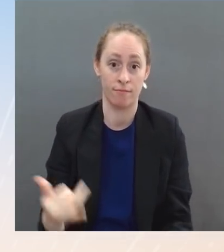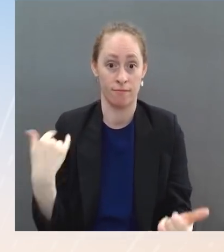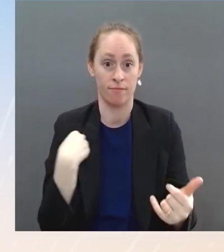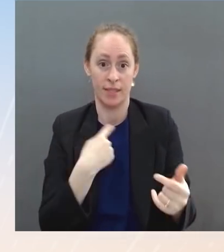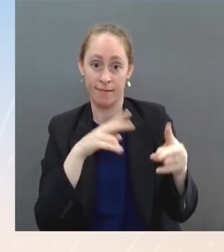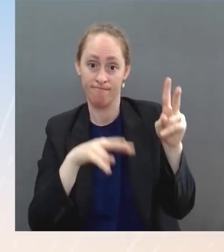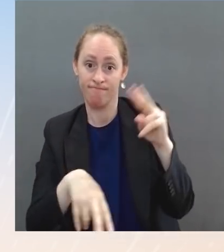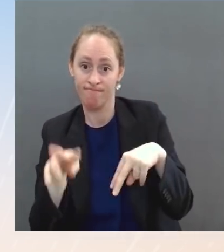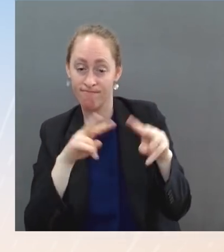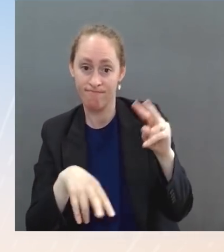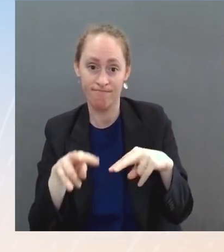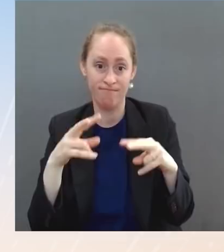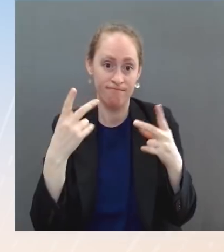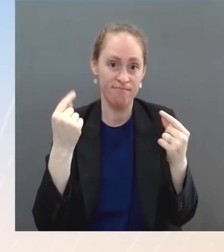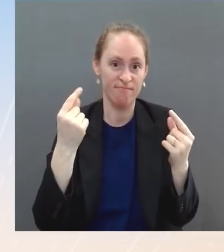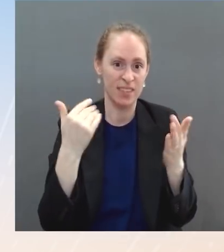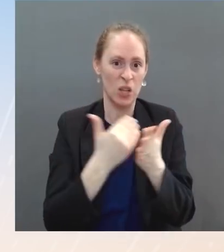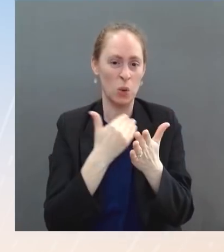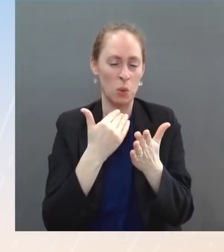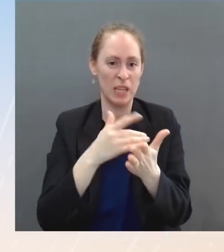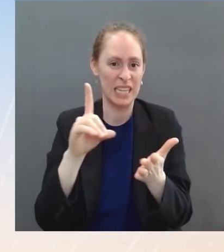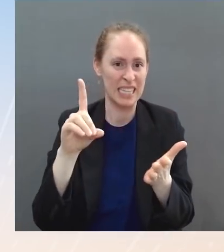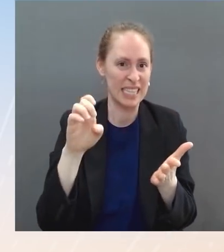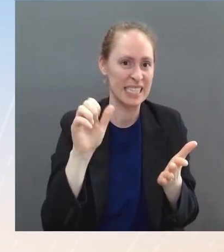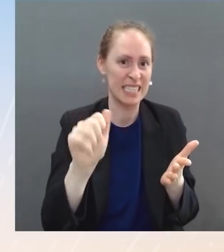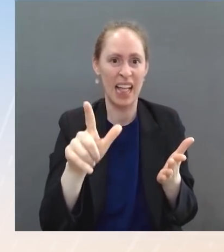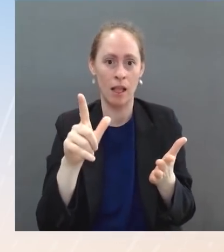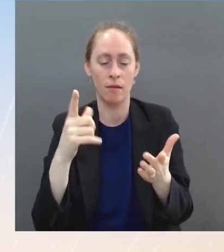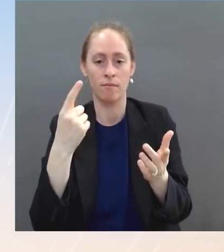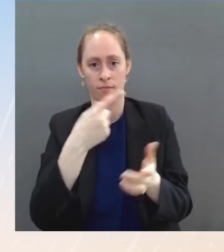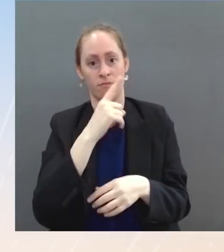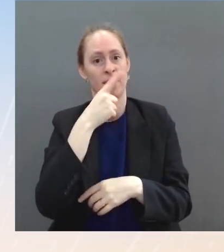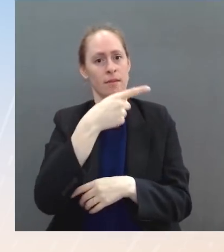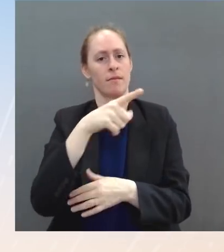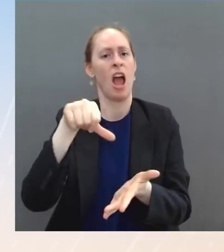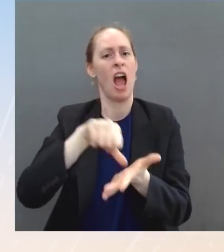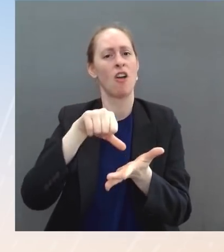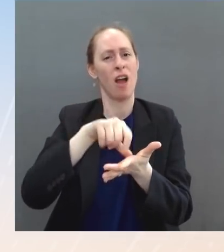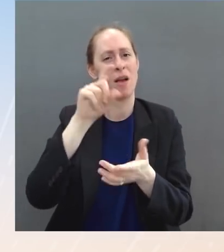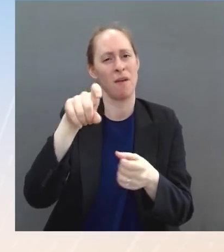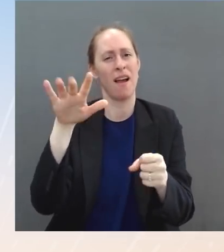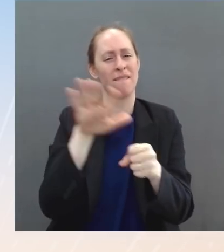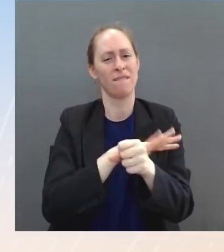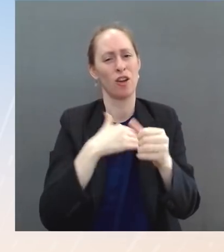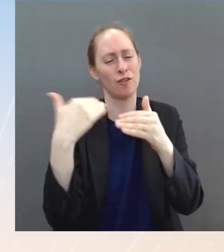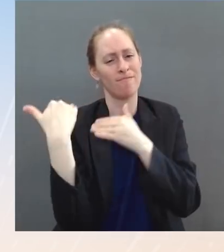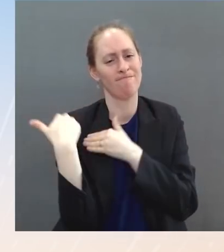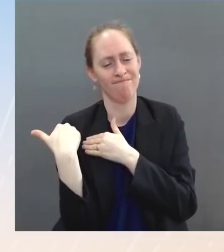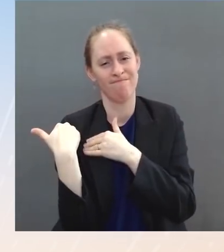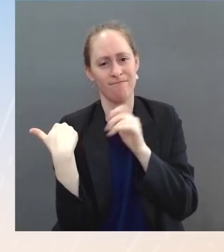Together with our European allies, the United States has negotiated the roadmap for a mutual return to compliance through the Vienna talks.